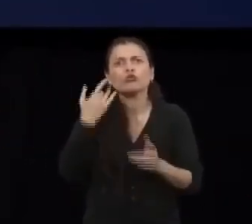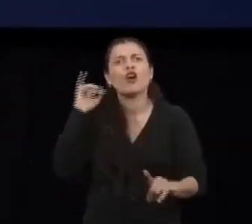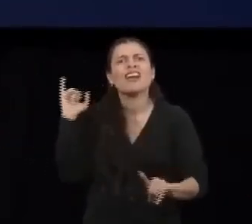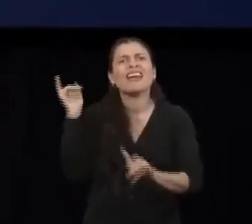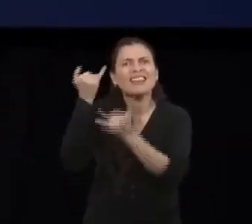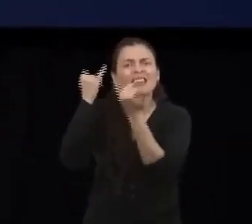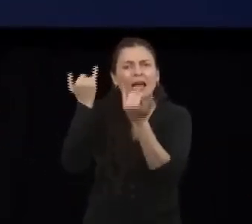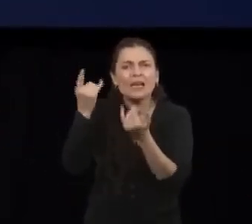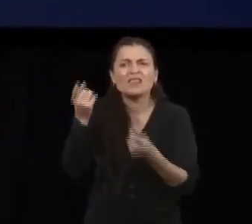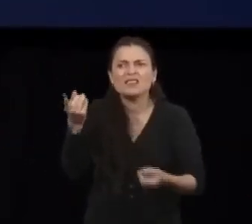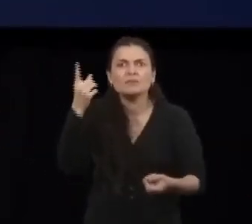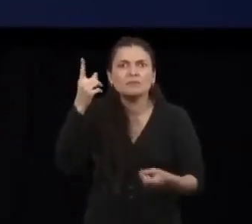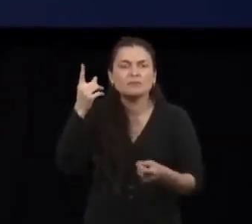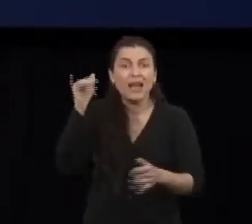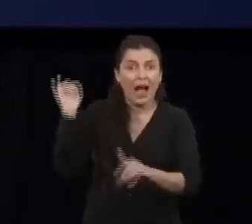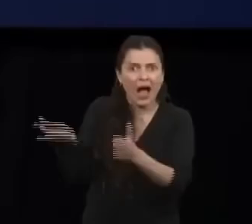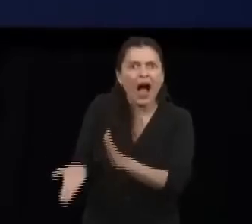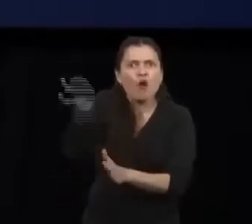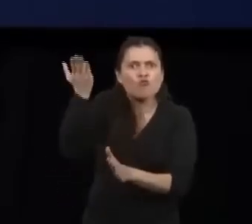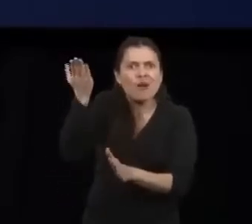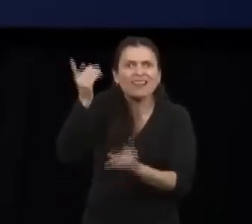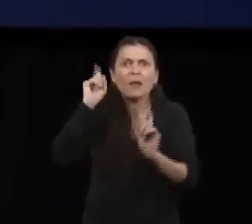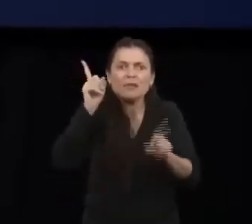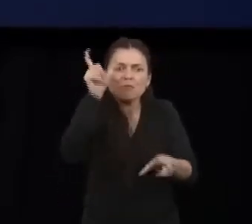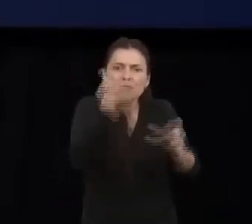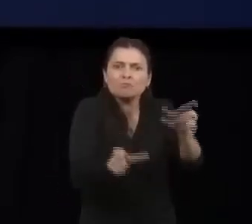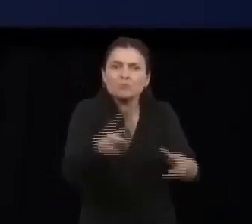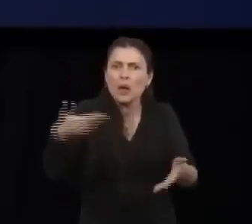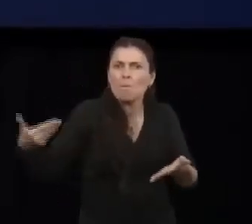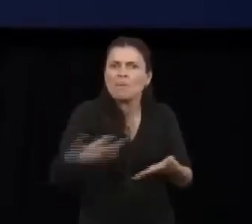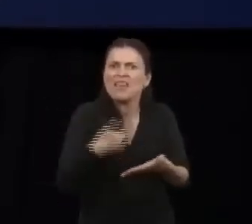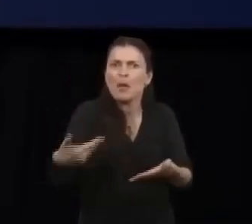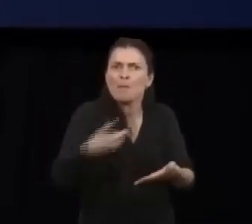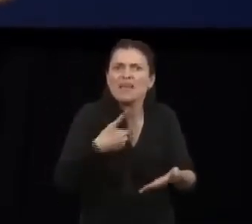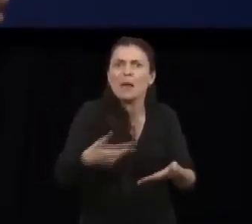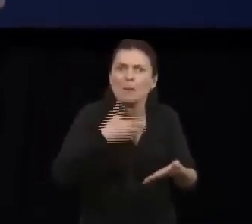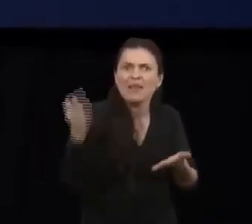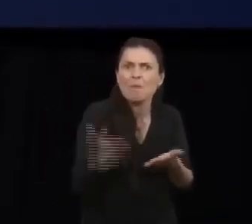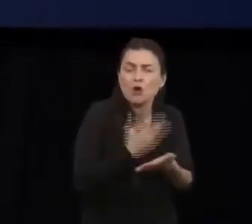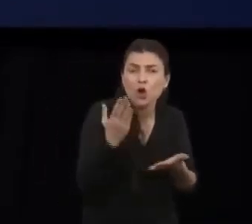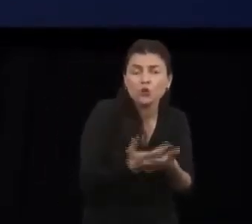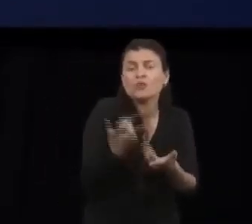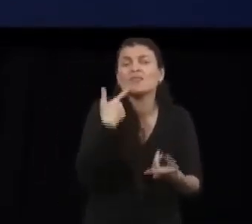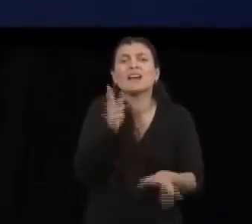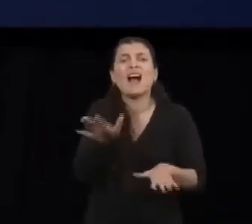an excess of supply in the stock market. Therefore, the activity was stagnant